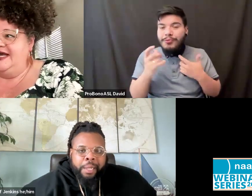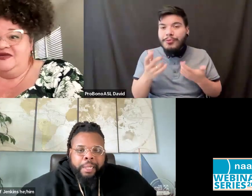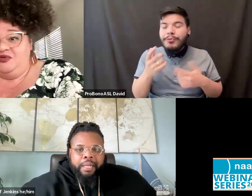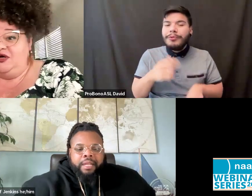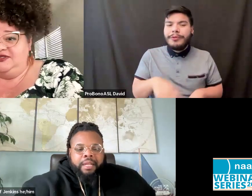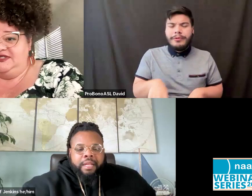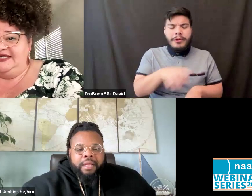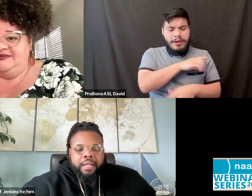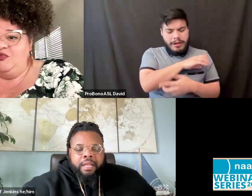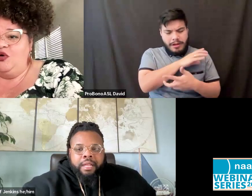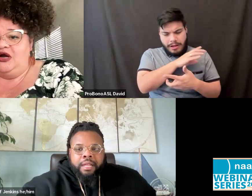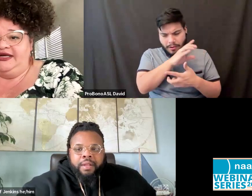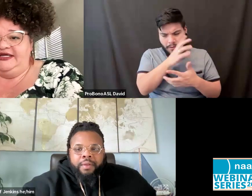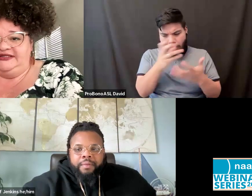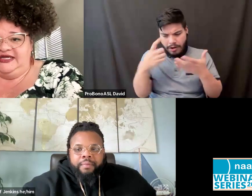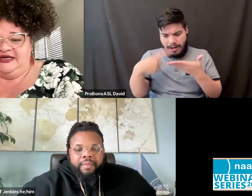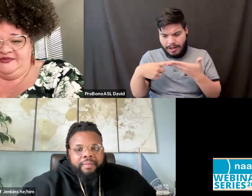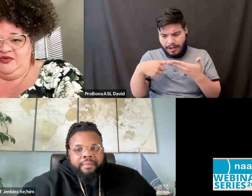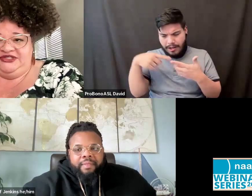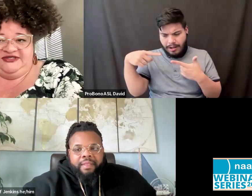and then we'll also take some more audience questions.